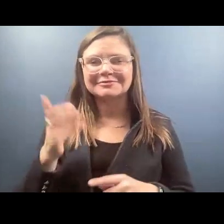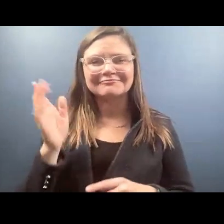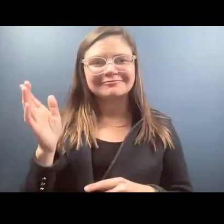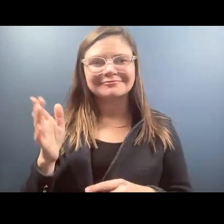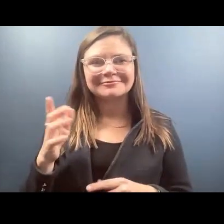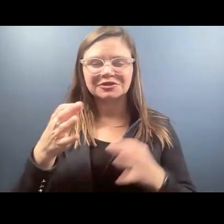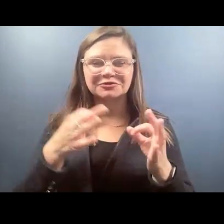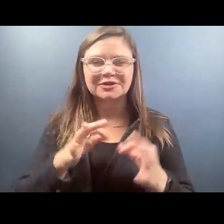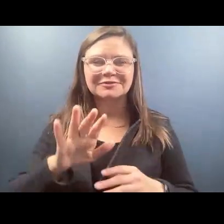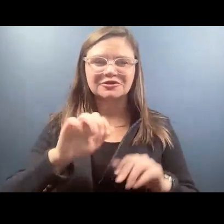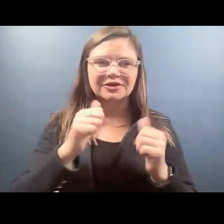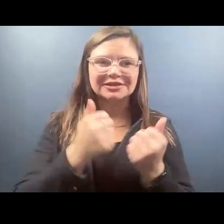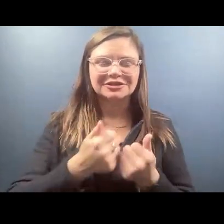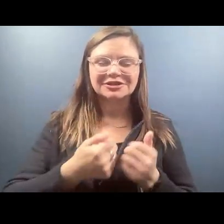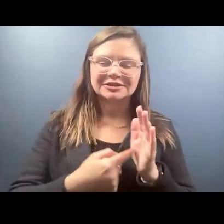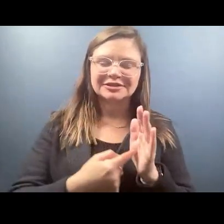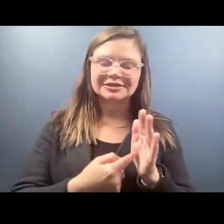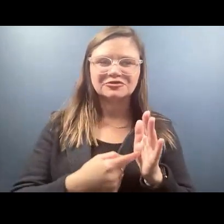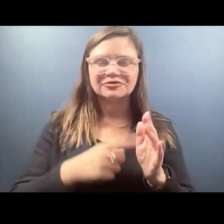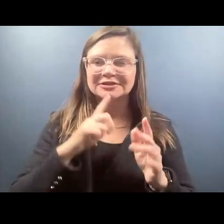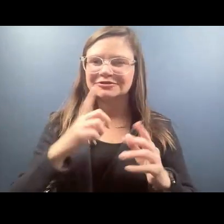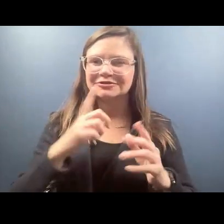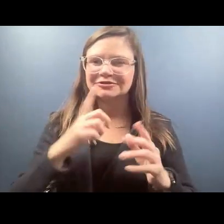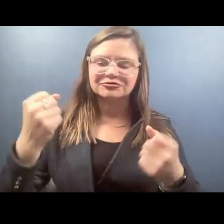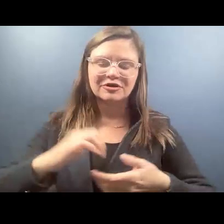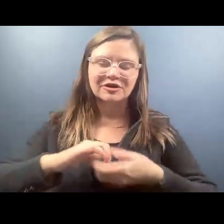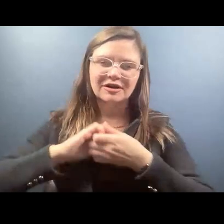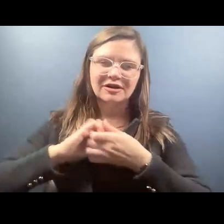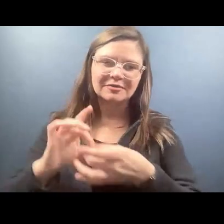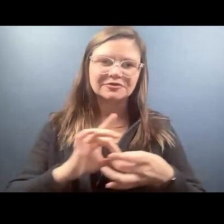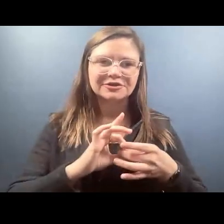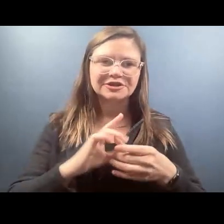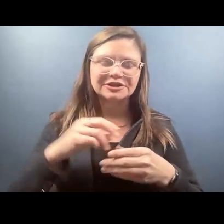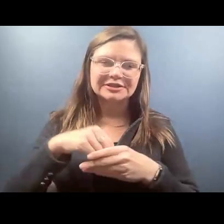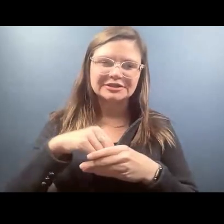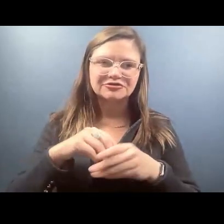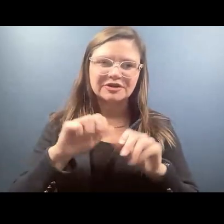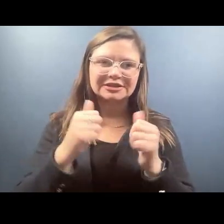respective agencies demonstrates the strong collaboration and interagency partnership that characterized this work.